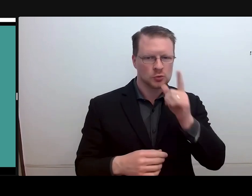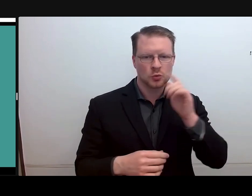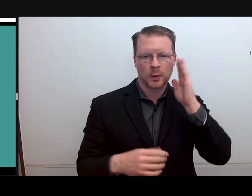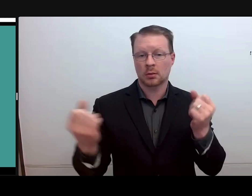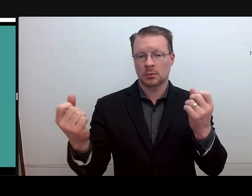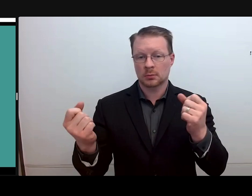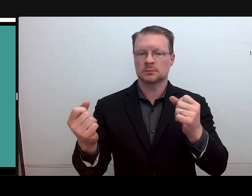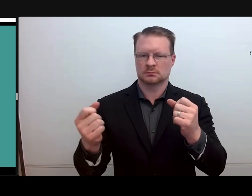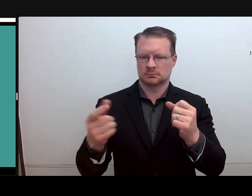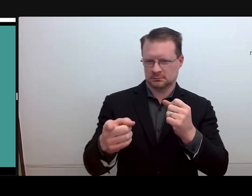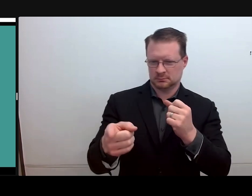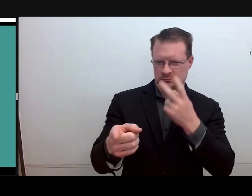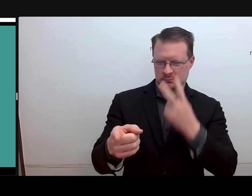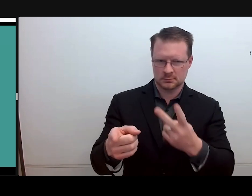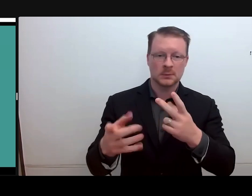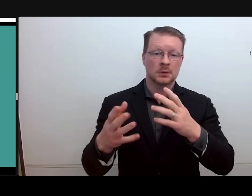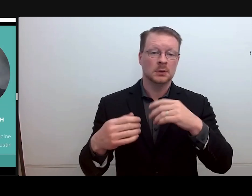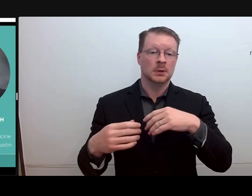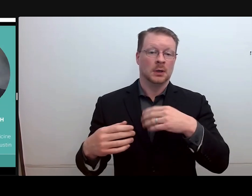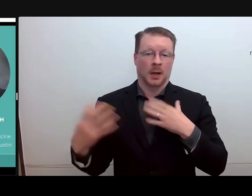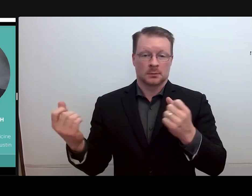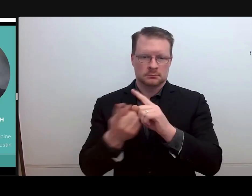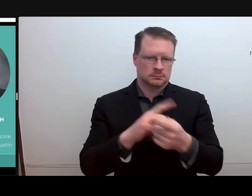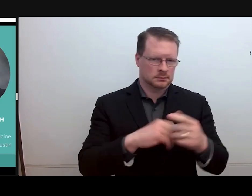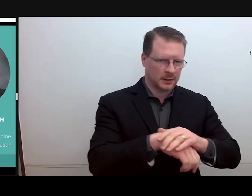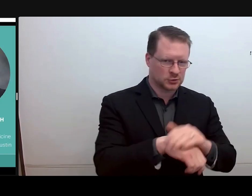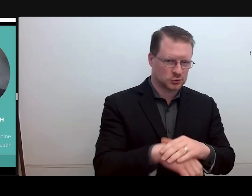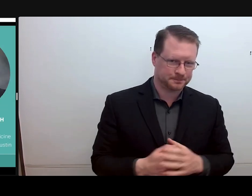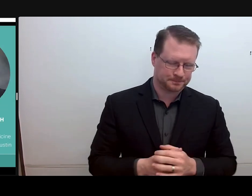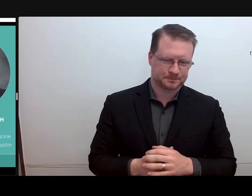I have two interpreters here who will also be on screen